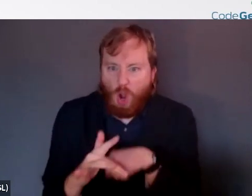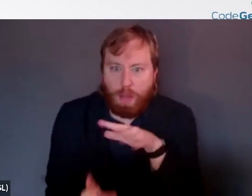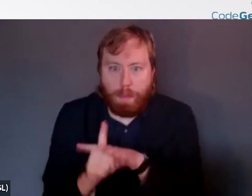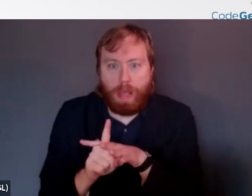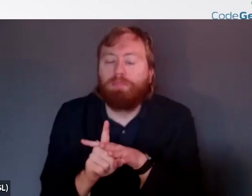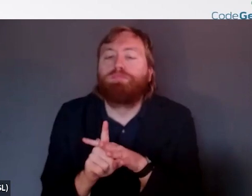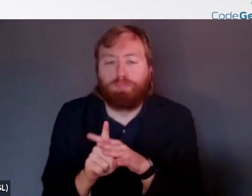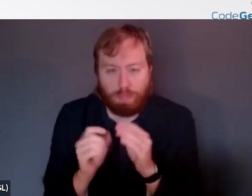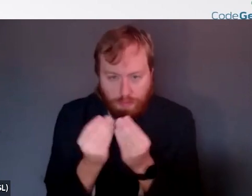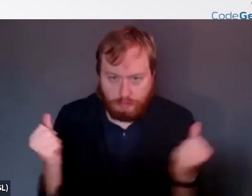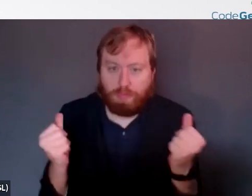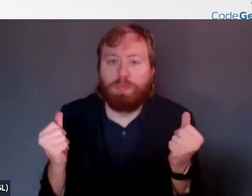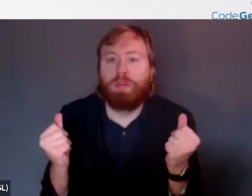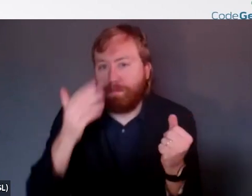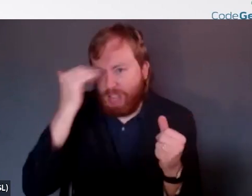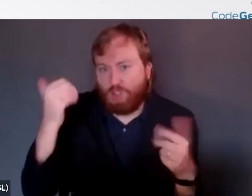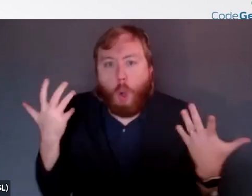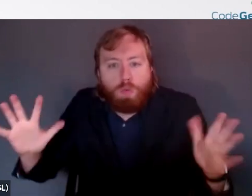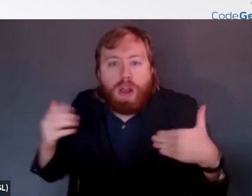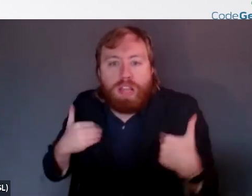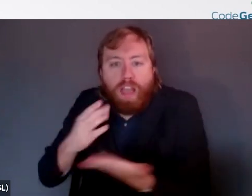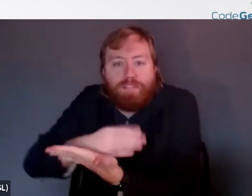because there's already budget allocated for working on this.